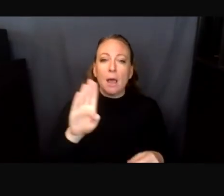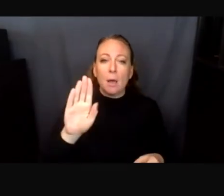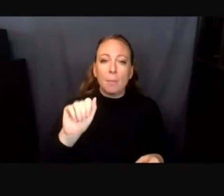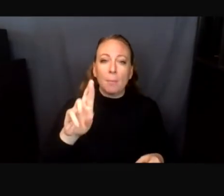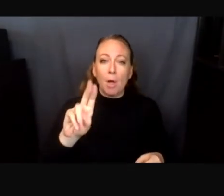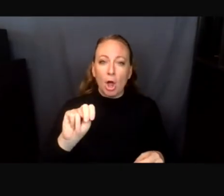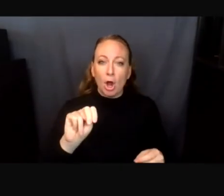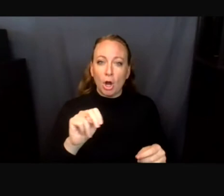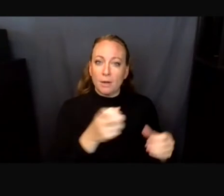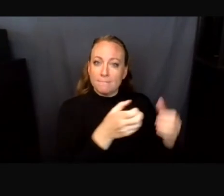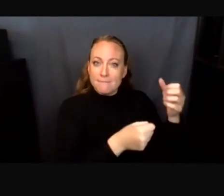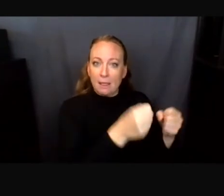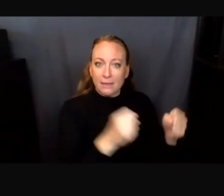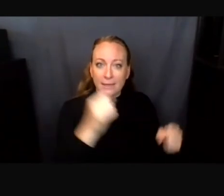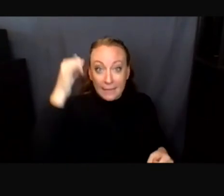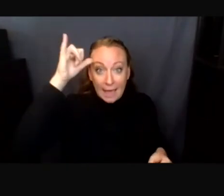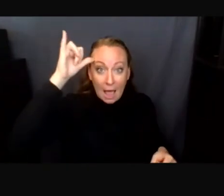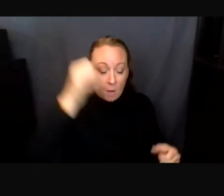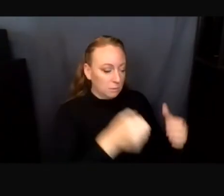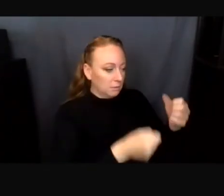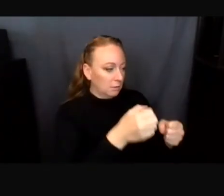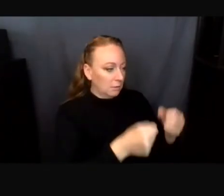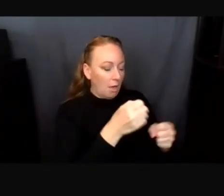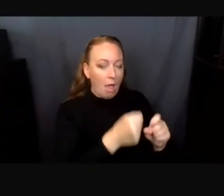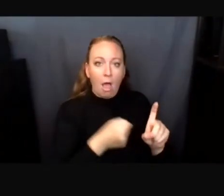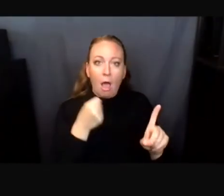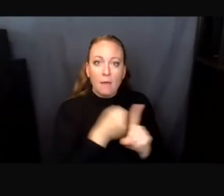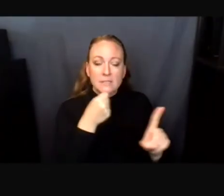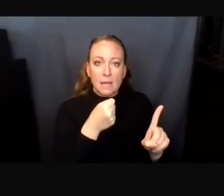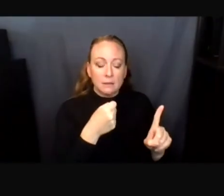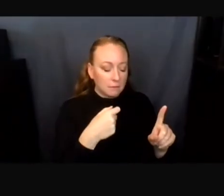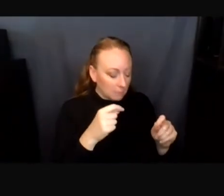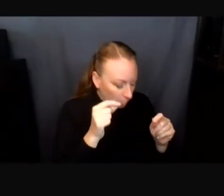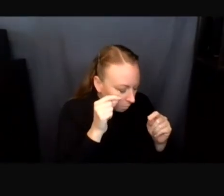when all of a sudden, I woke up and I was in my bed